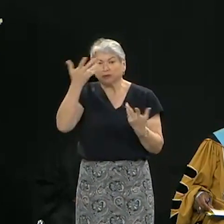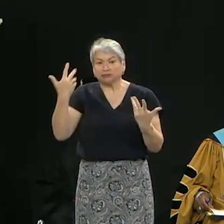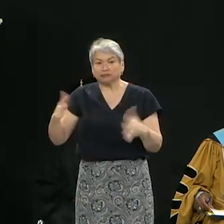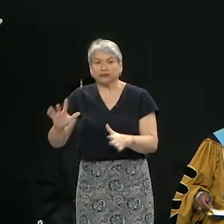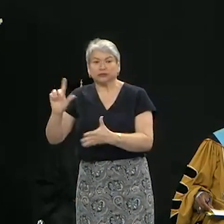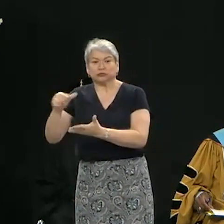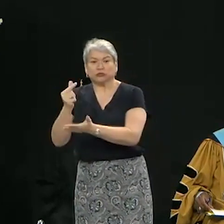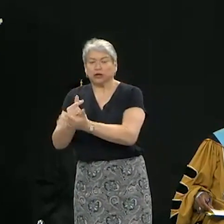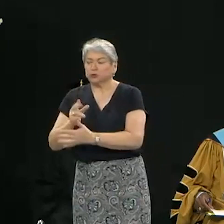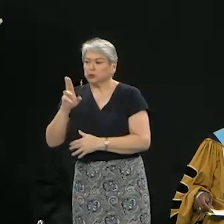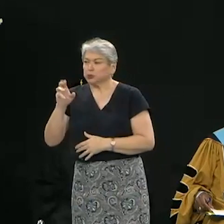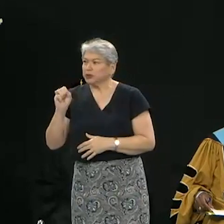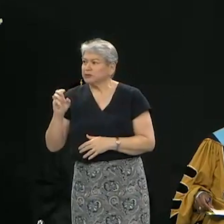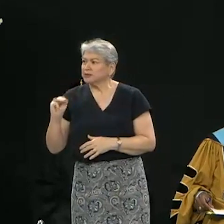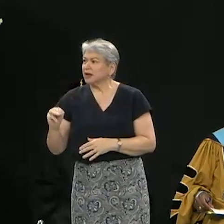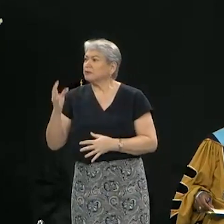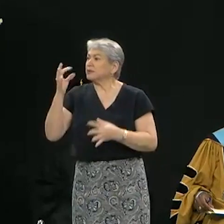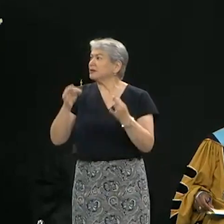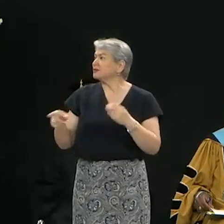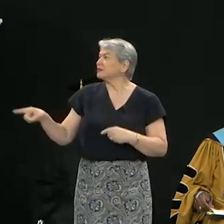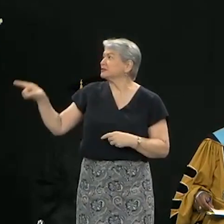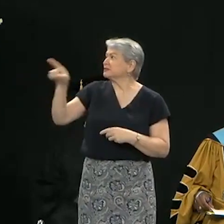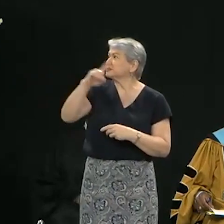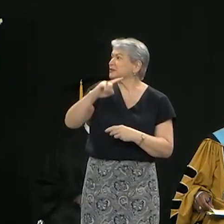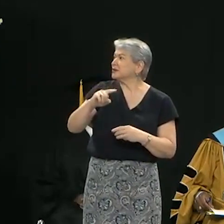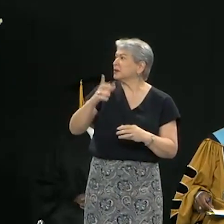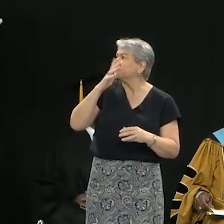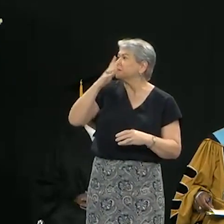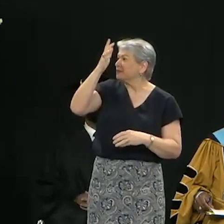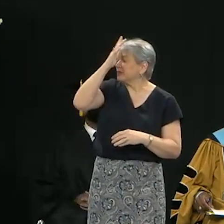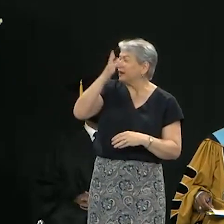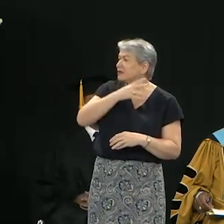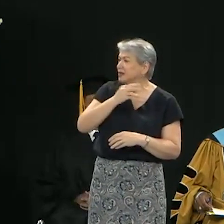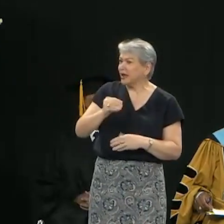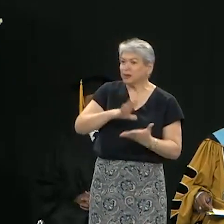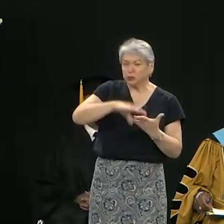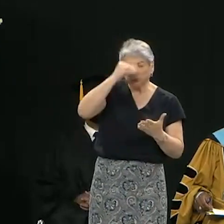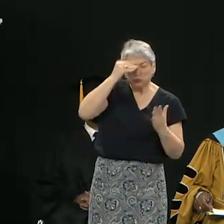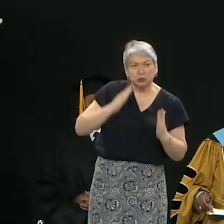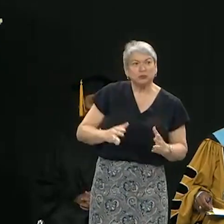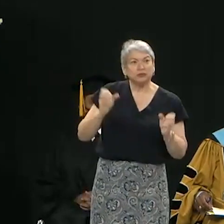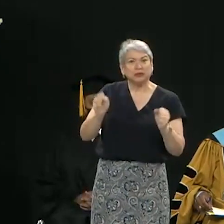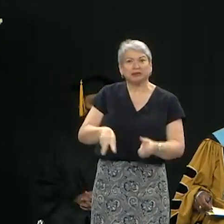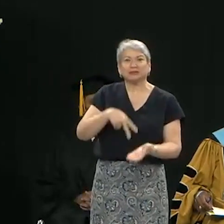If our alumni parents and their graduating students will, please stand so that you may be recognized.